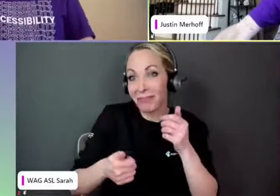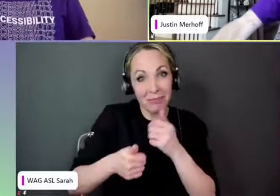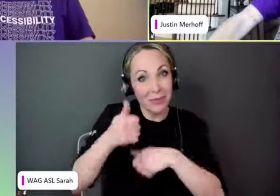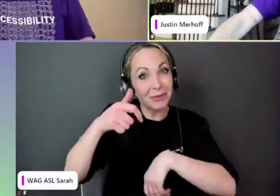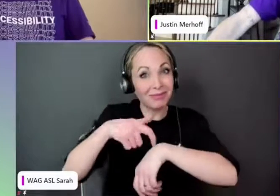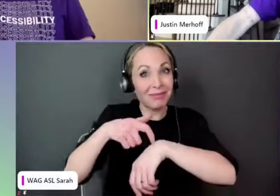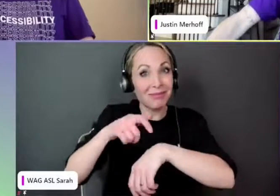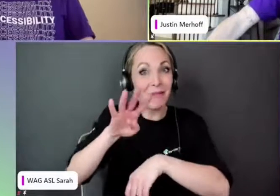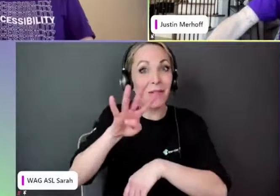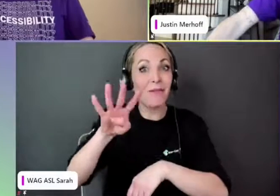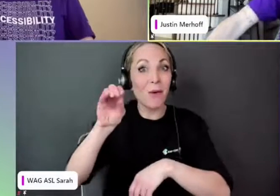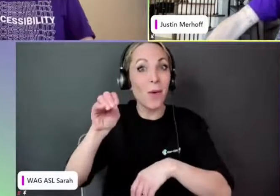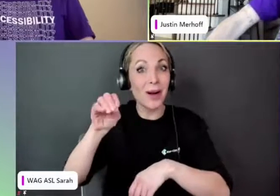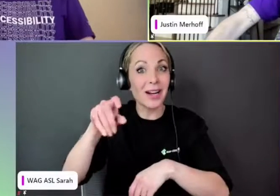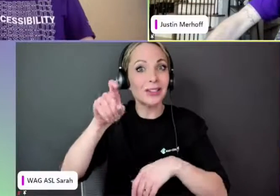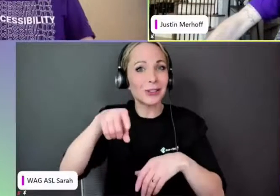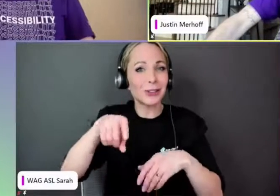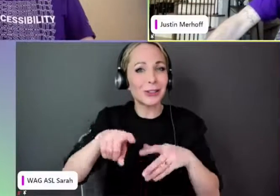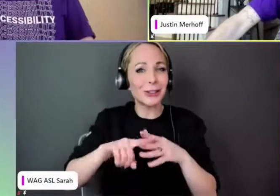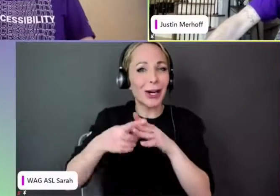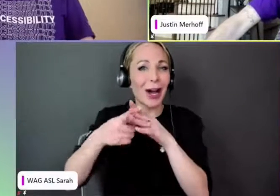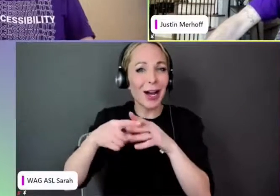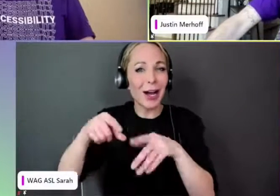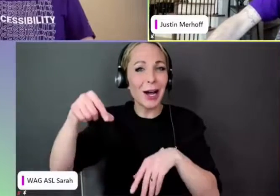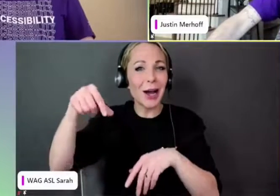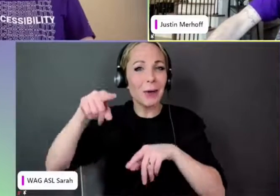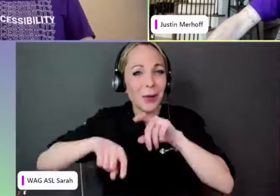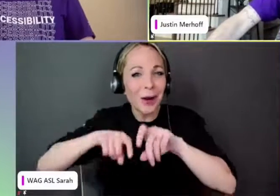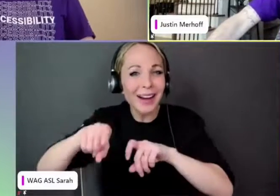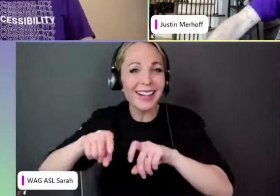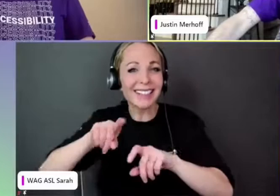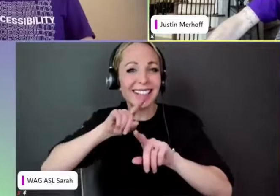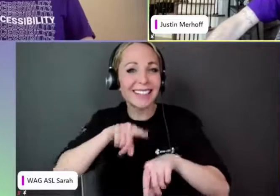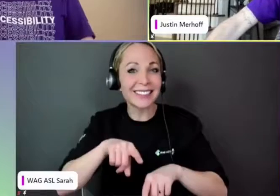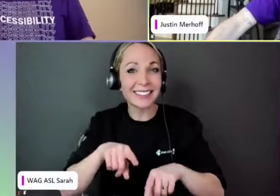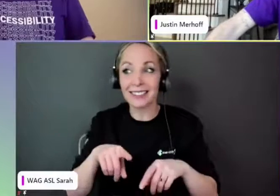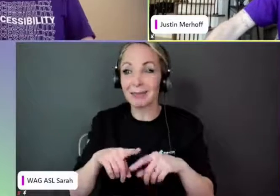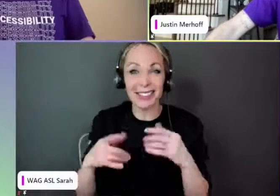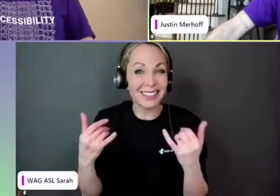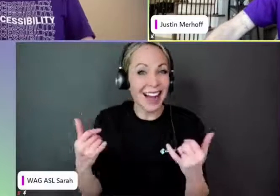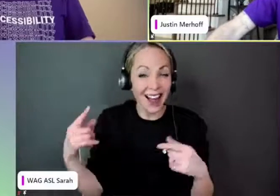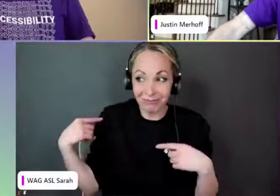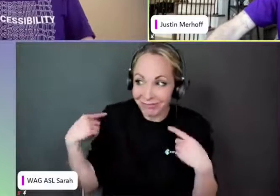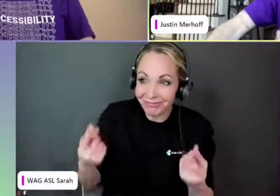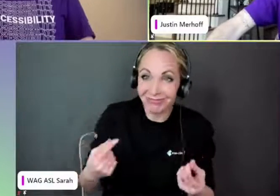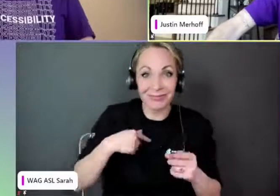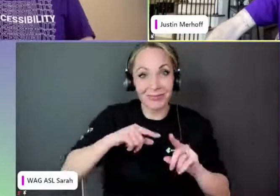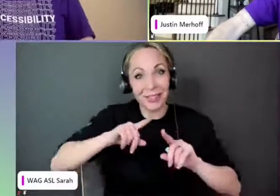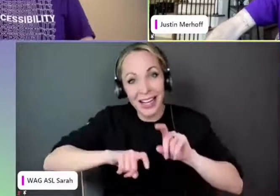but it's been going so well. I just wanted to remind everyone, we have four more minutes, so if you have any more questions,